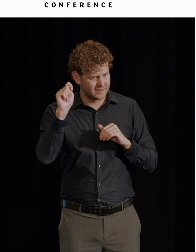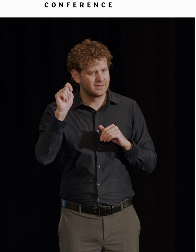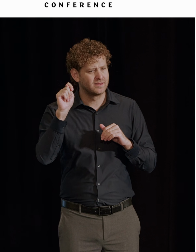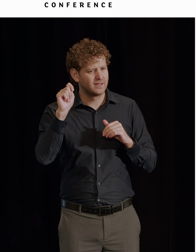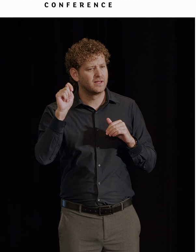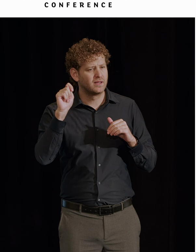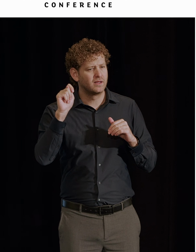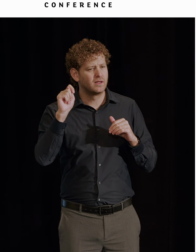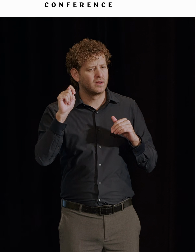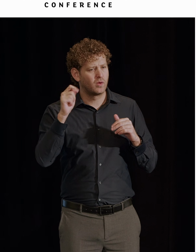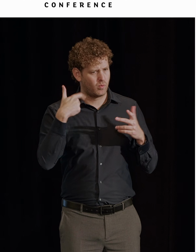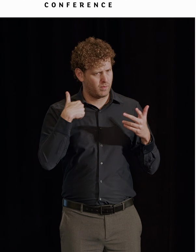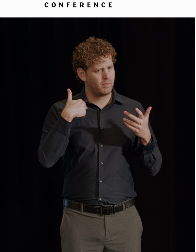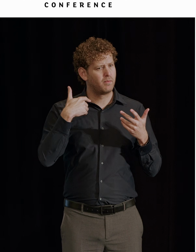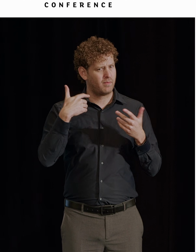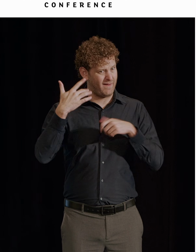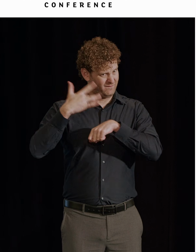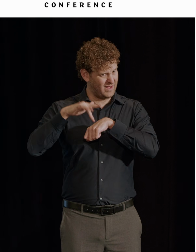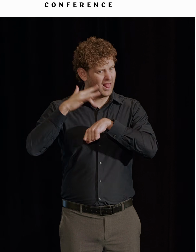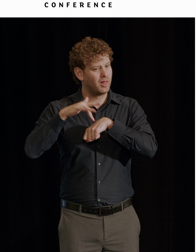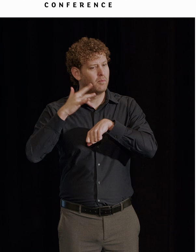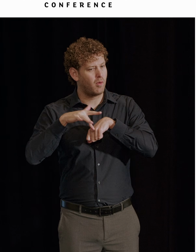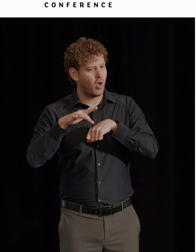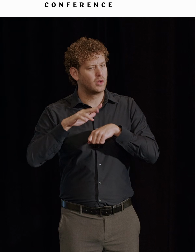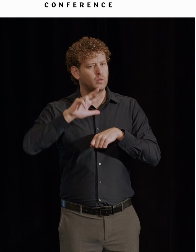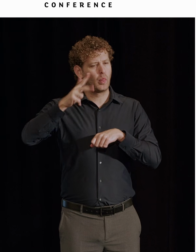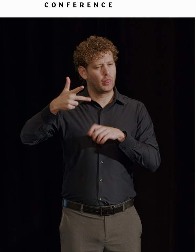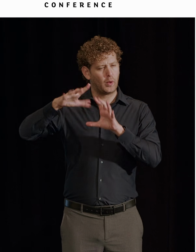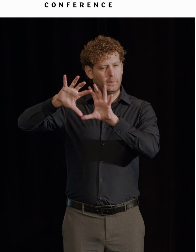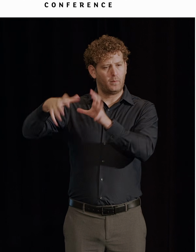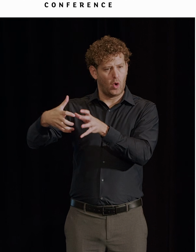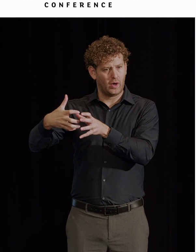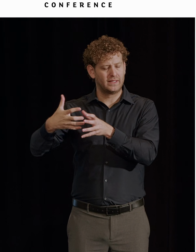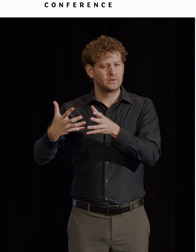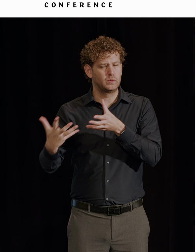first time. This is a direct response to that community demand, but opening the platform is